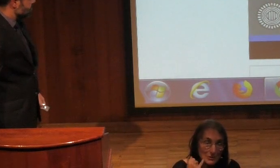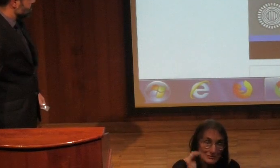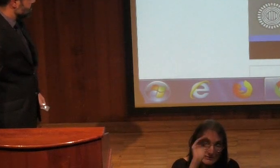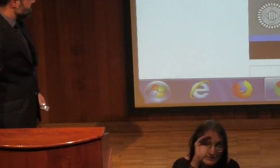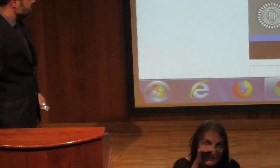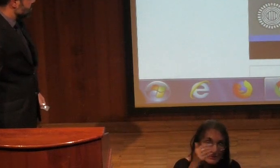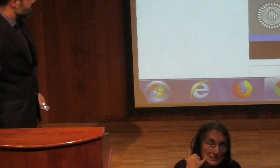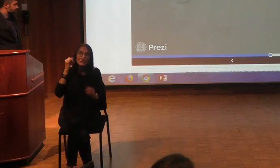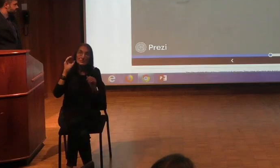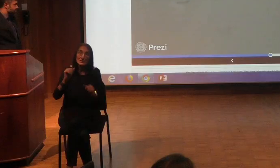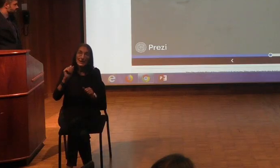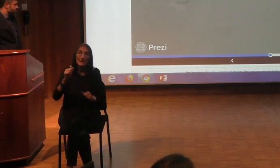if we can get the sound to go up.